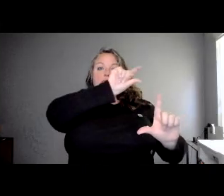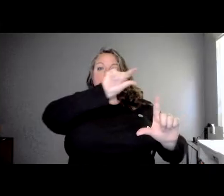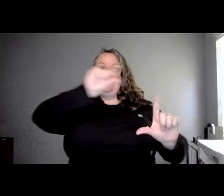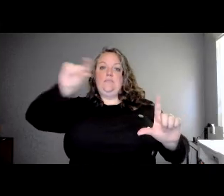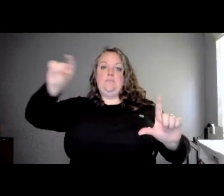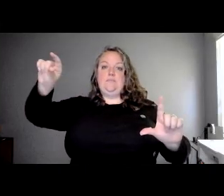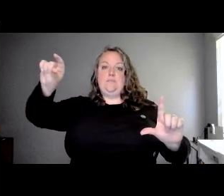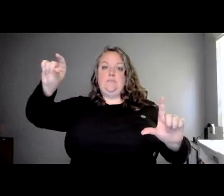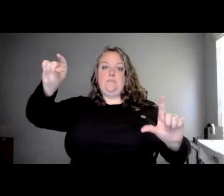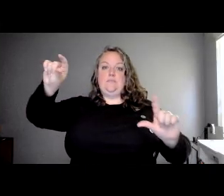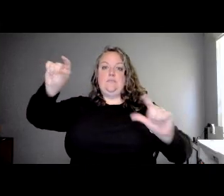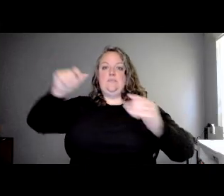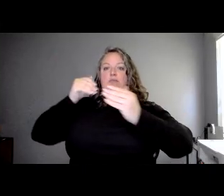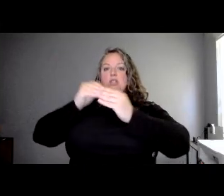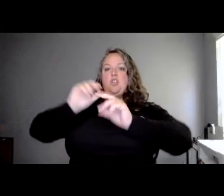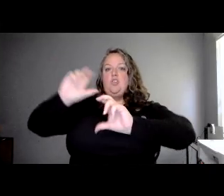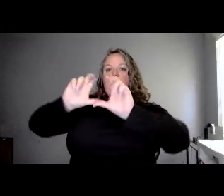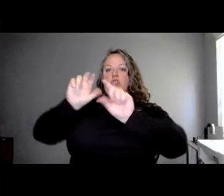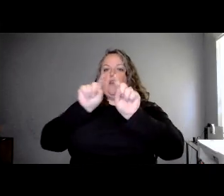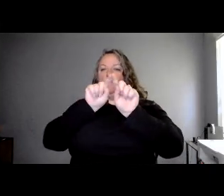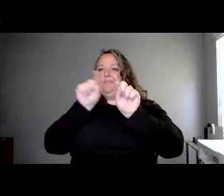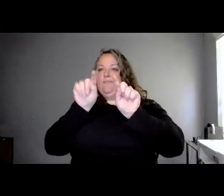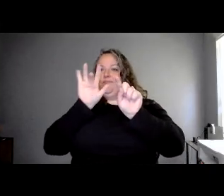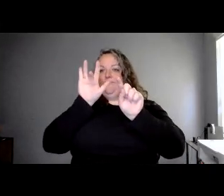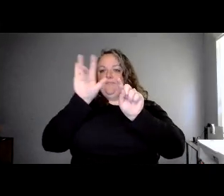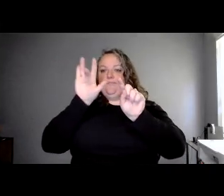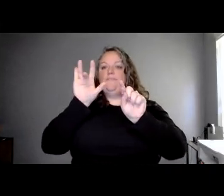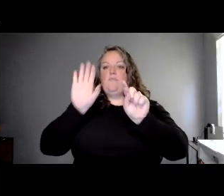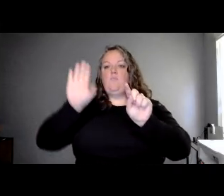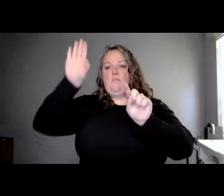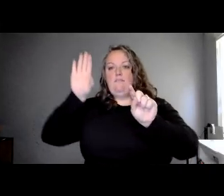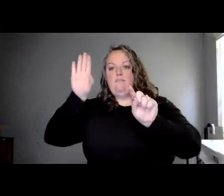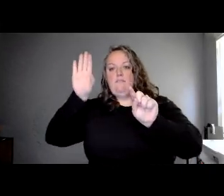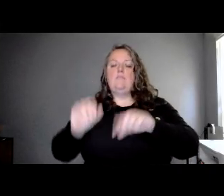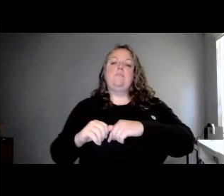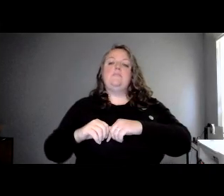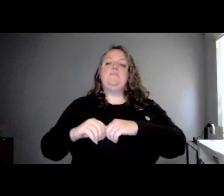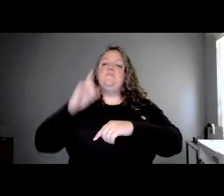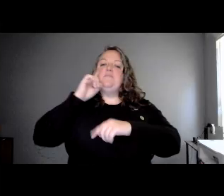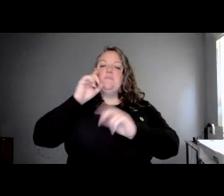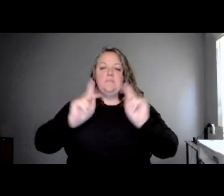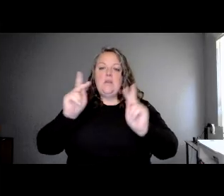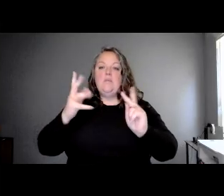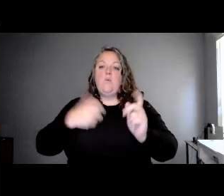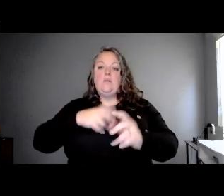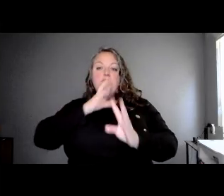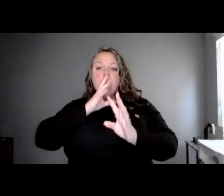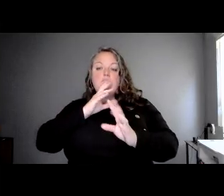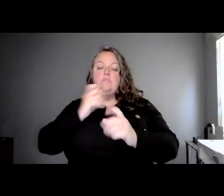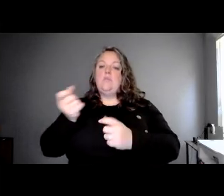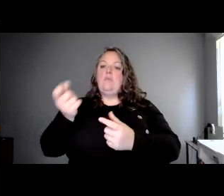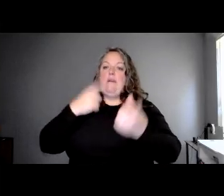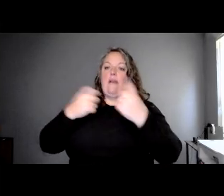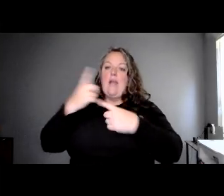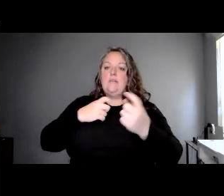right near the chat. And that's for folks who want to speak or ask questions verbally or visually.